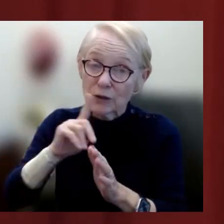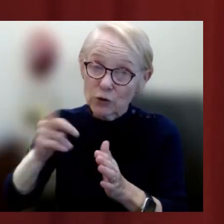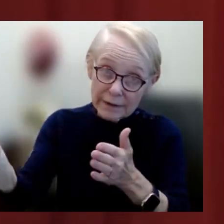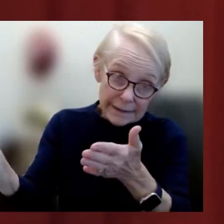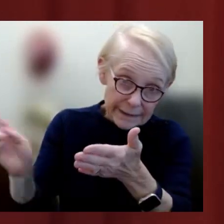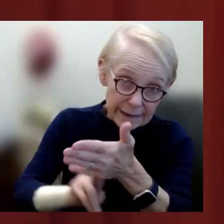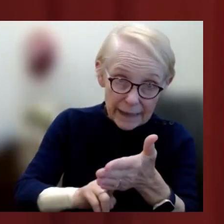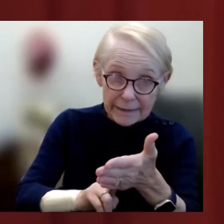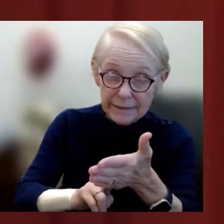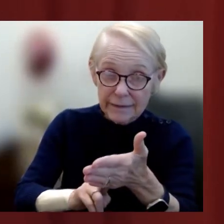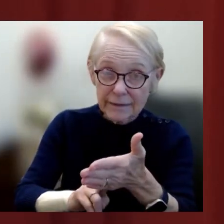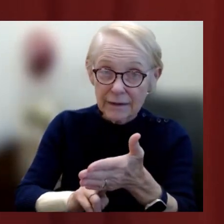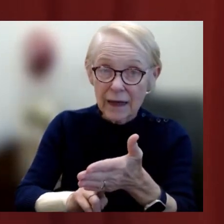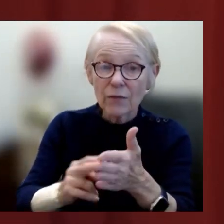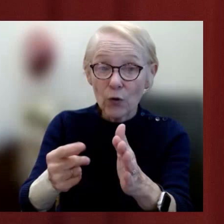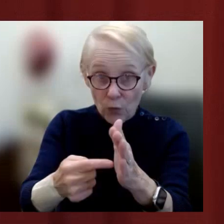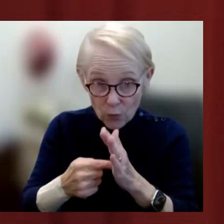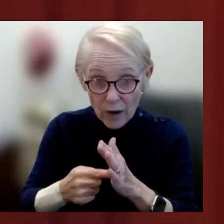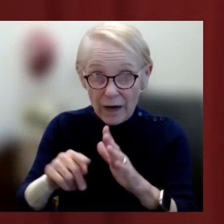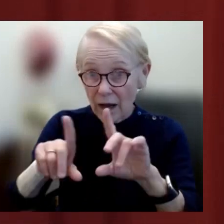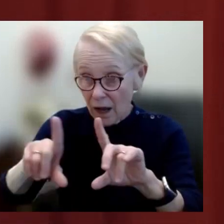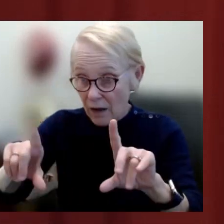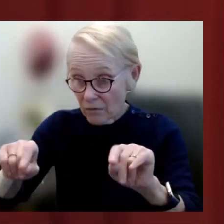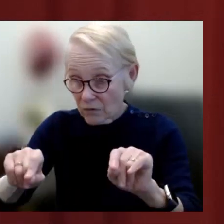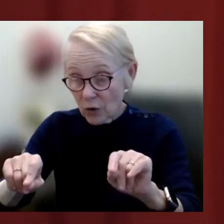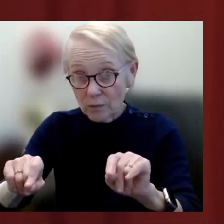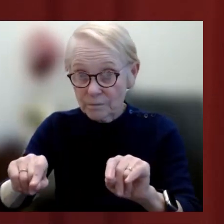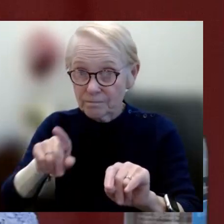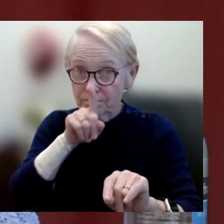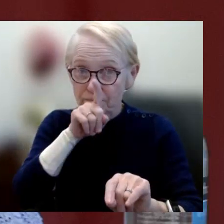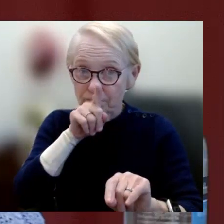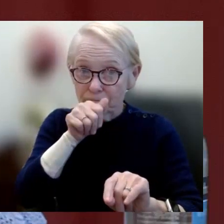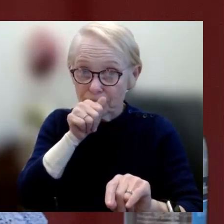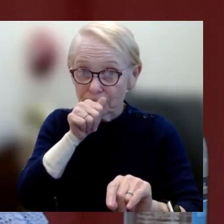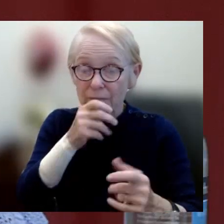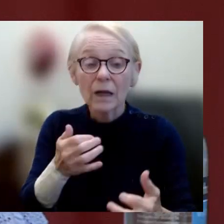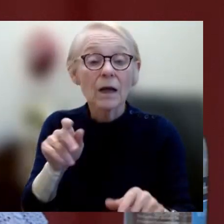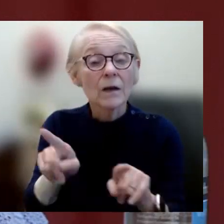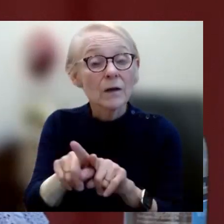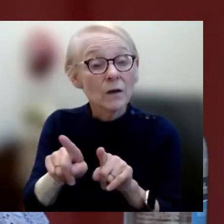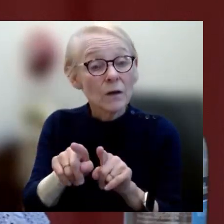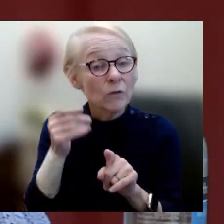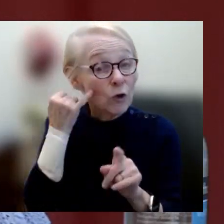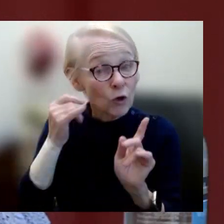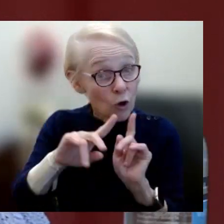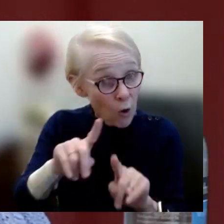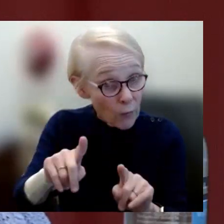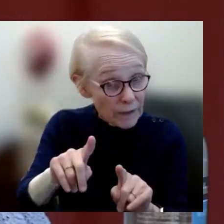put in the required envelopes for ballots yeah but I will say if you are going to the polls in person